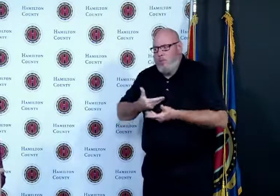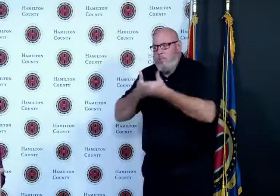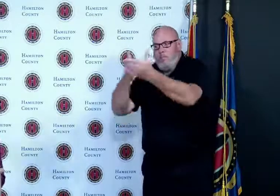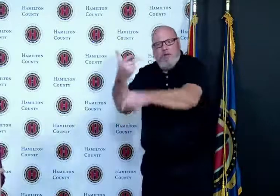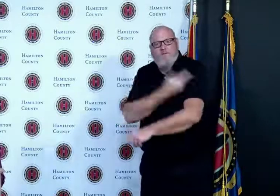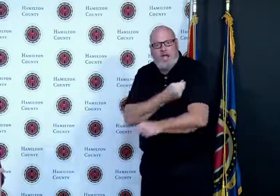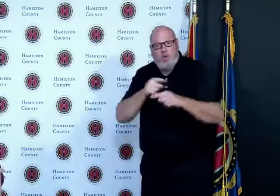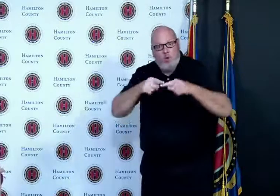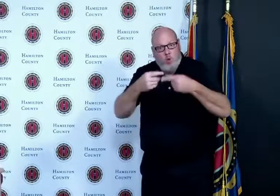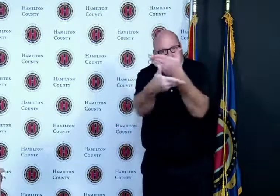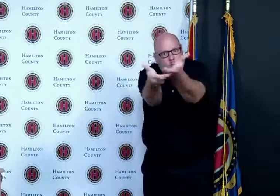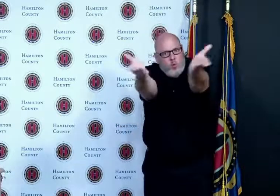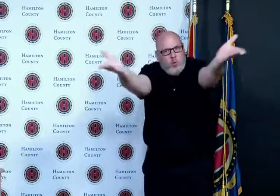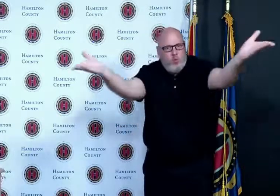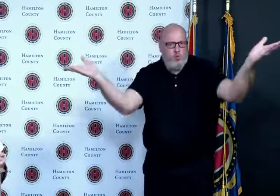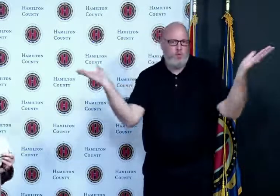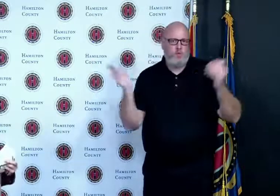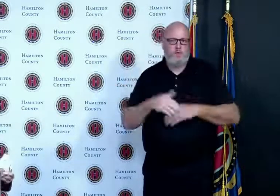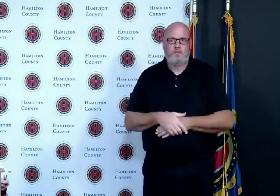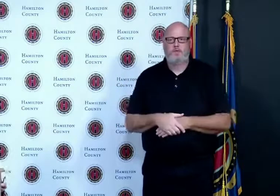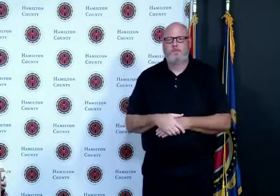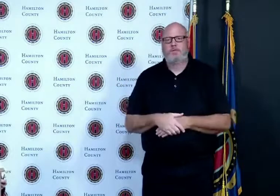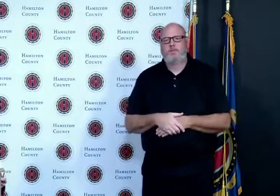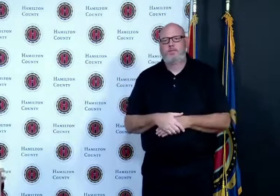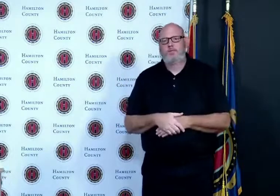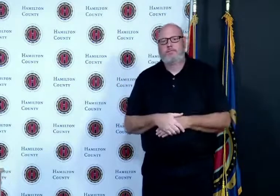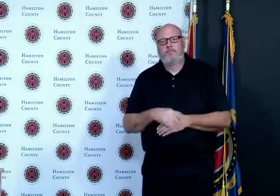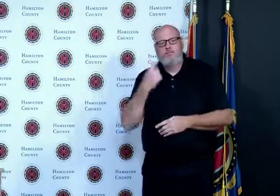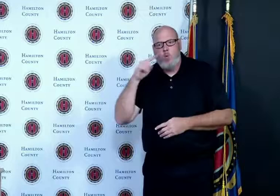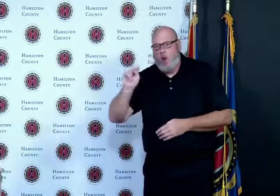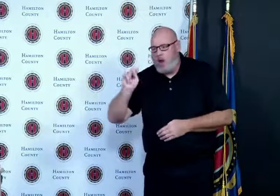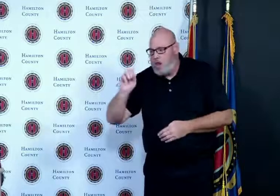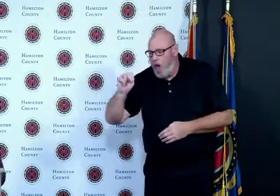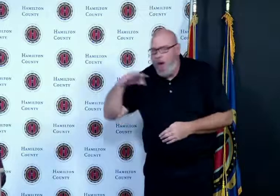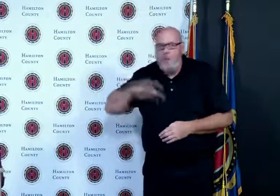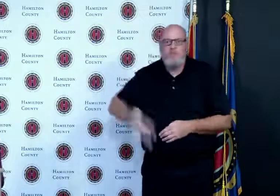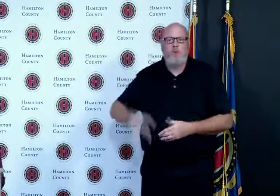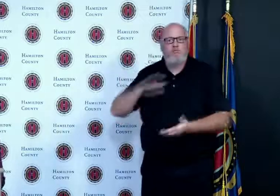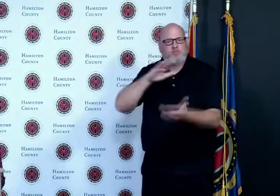we've reached out to non-profits Greg is working with schools to make sure again that we're out in